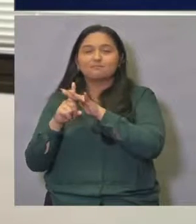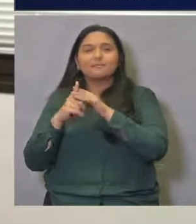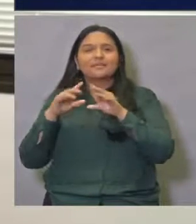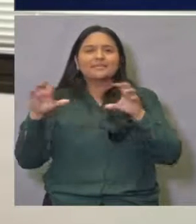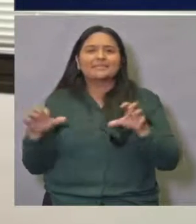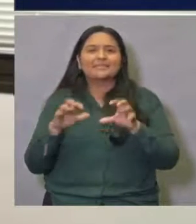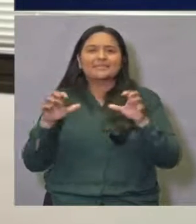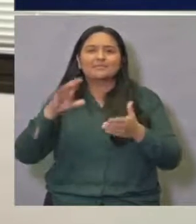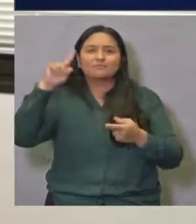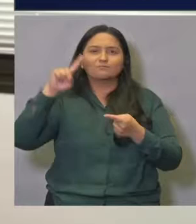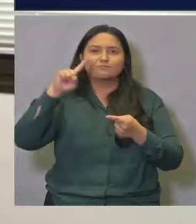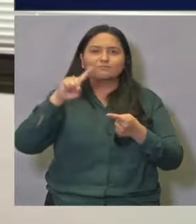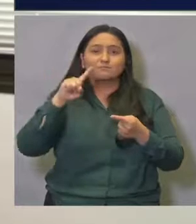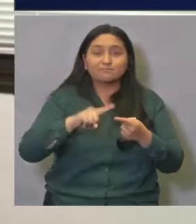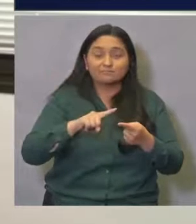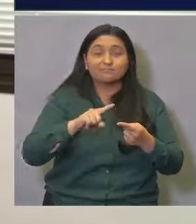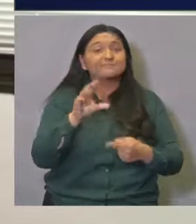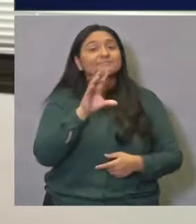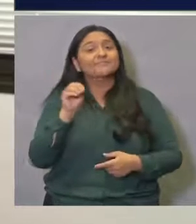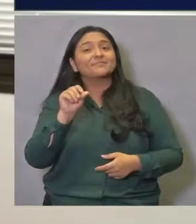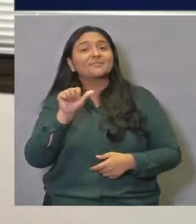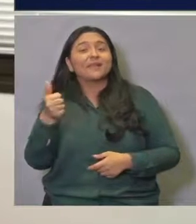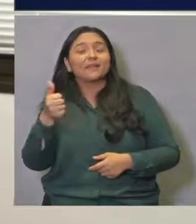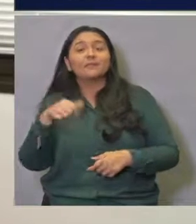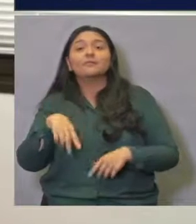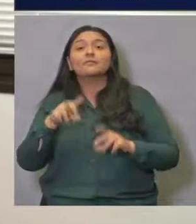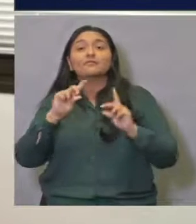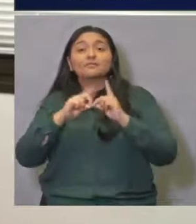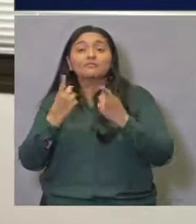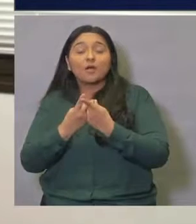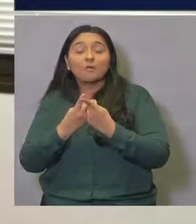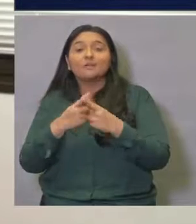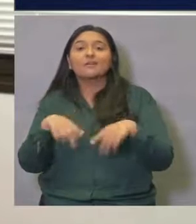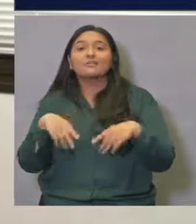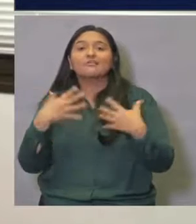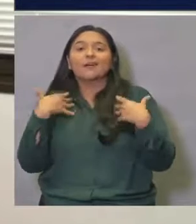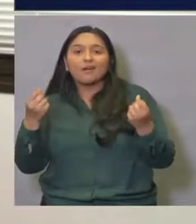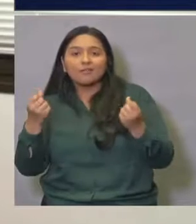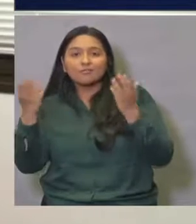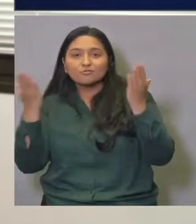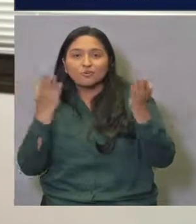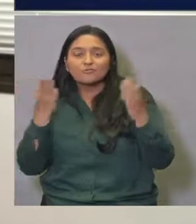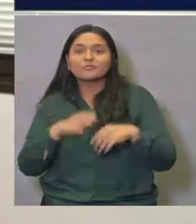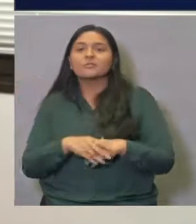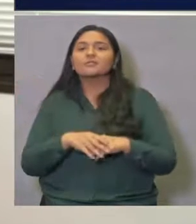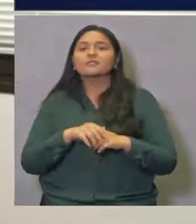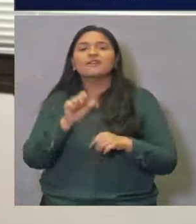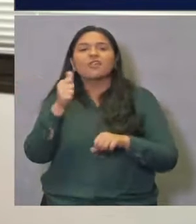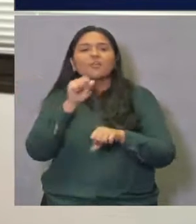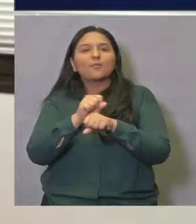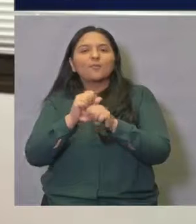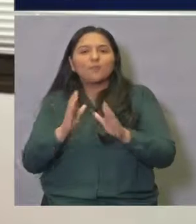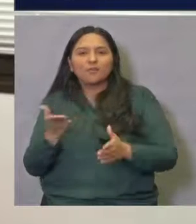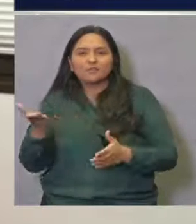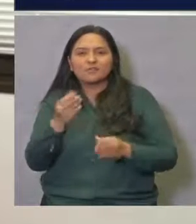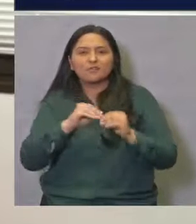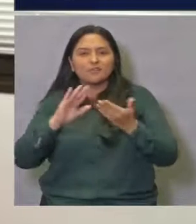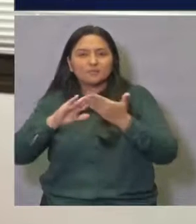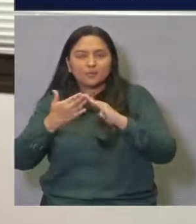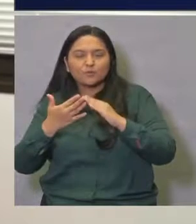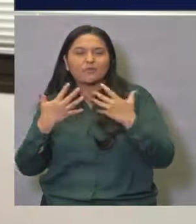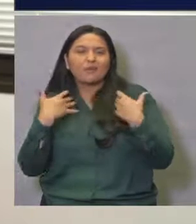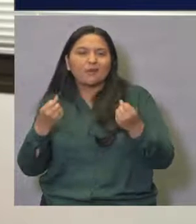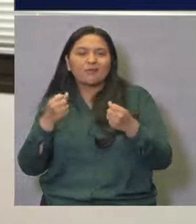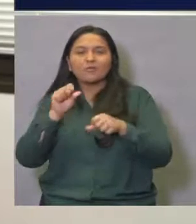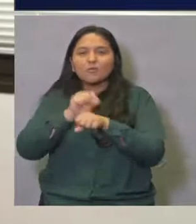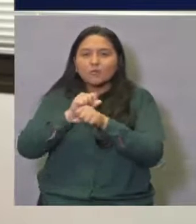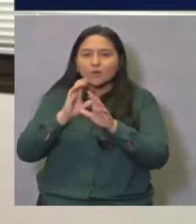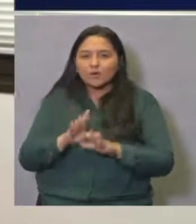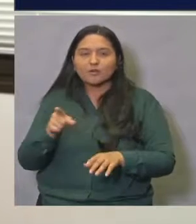LUCHARON POR UN TERRIBLE